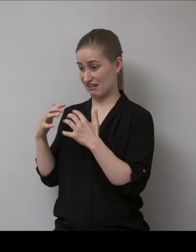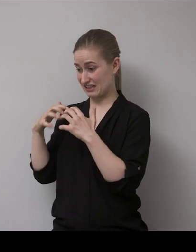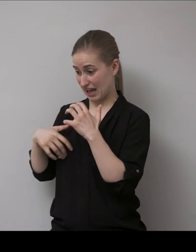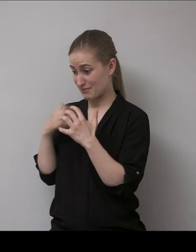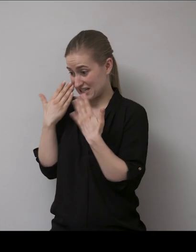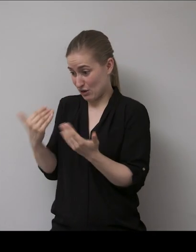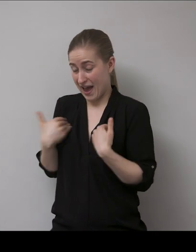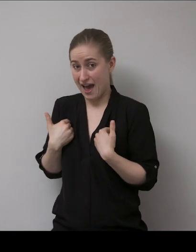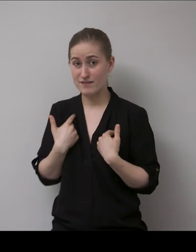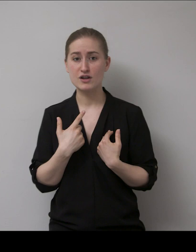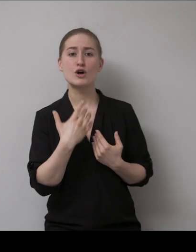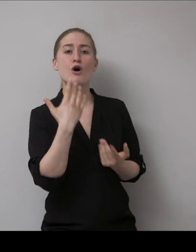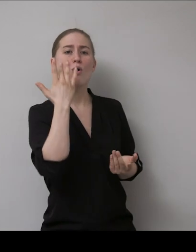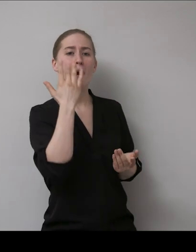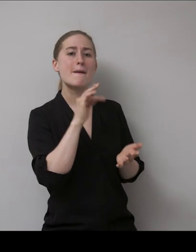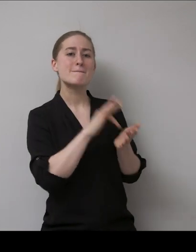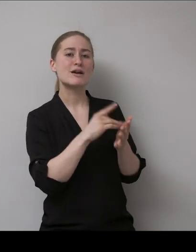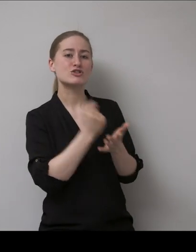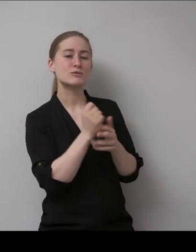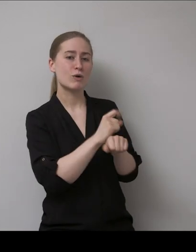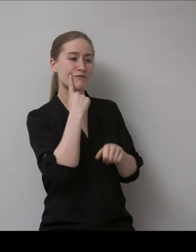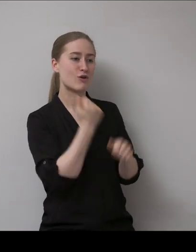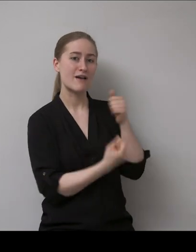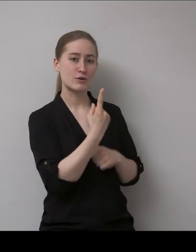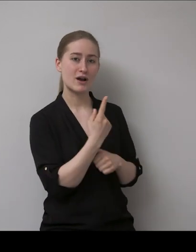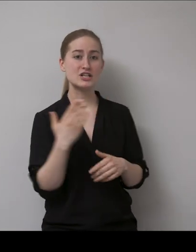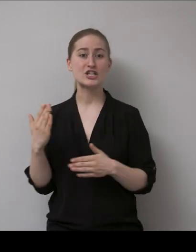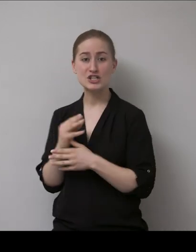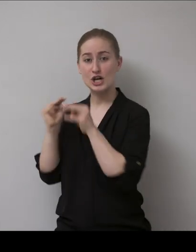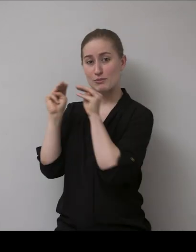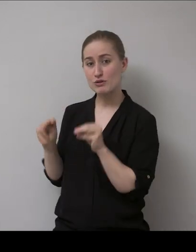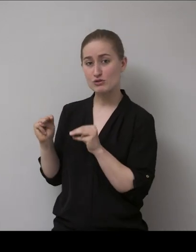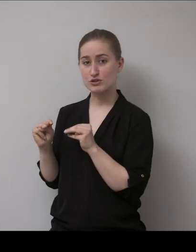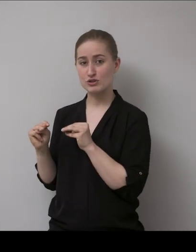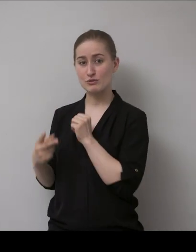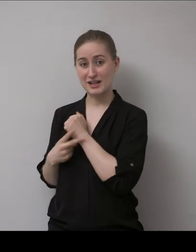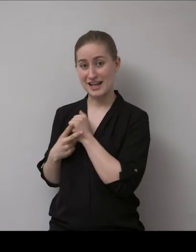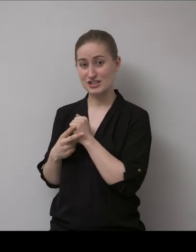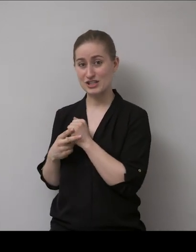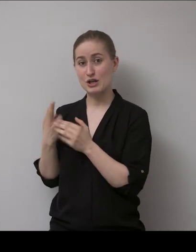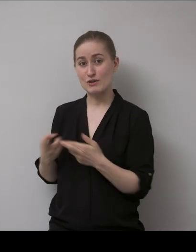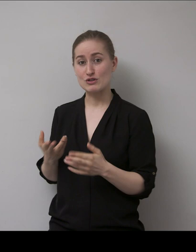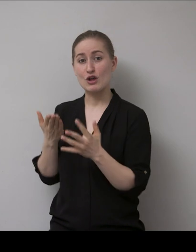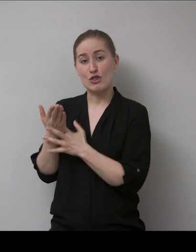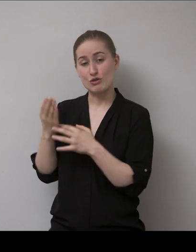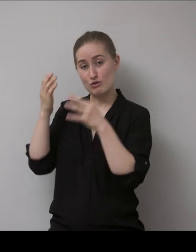so medical treatments work for everyone. To share museums' collections and resources with communities through educational programming.